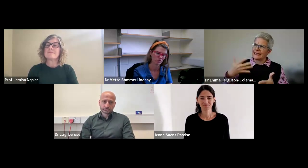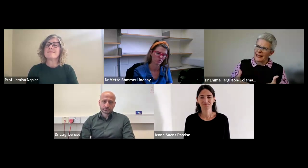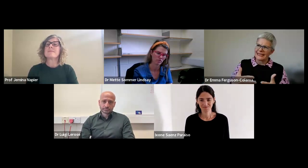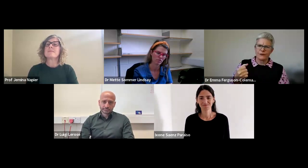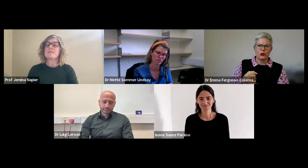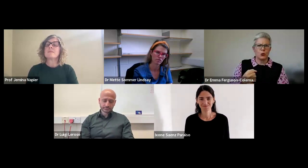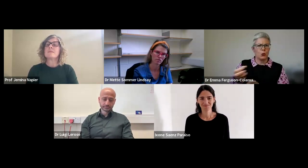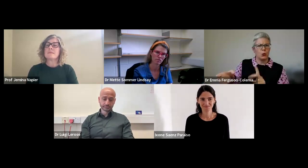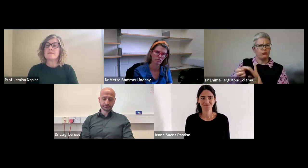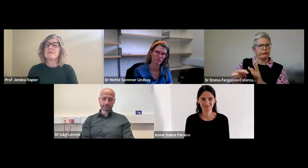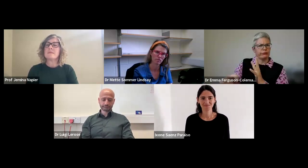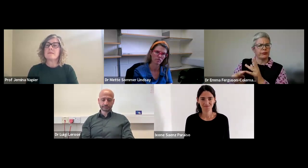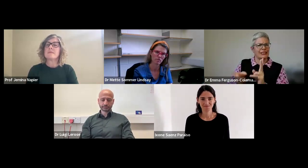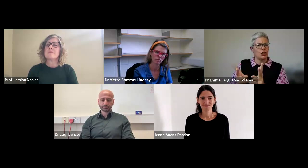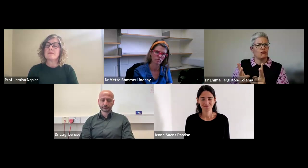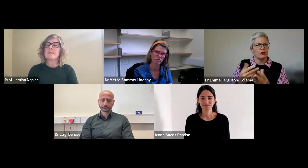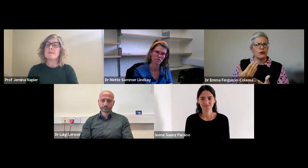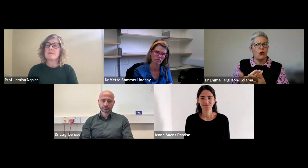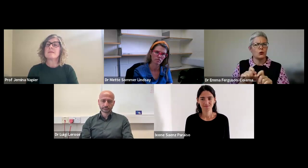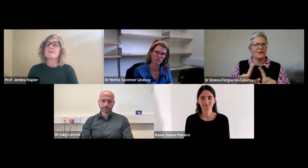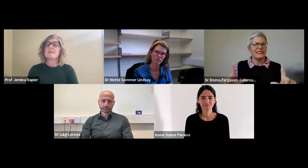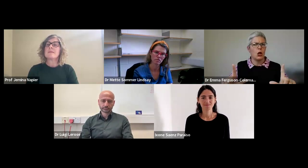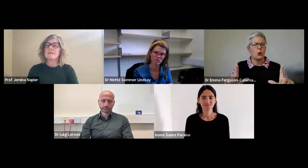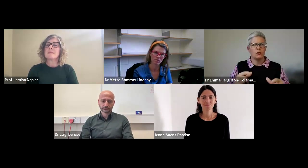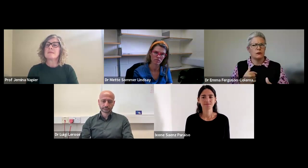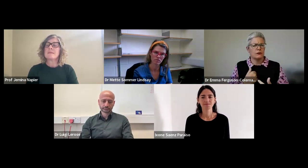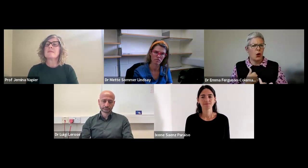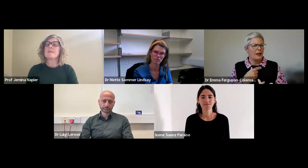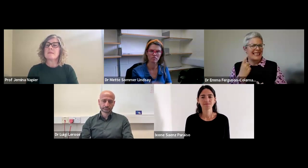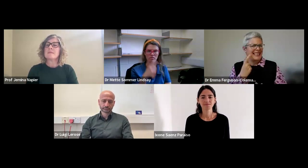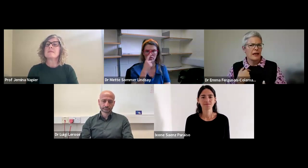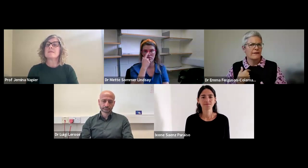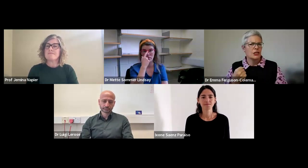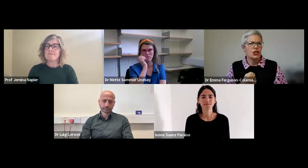"well it would be better if it was interpreted, that is my language" they talk about expense,